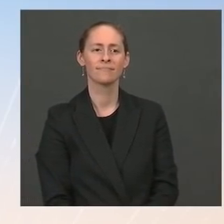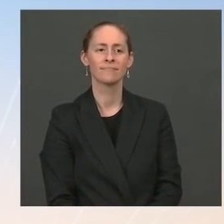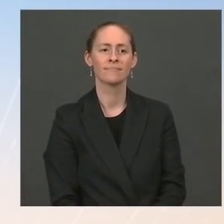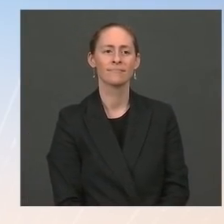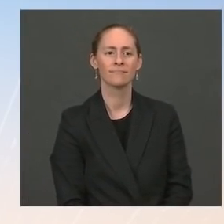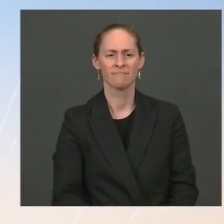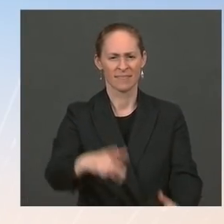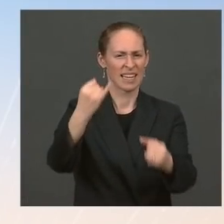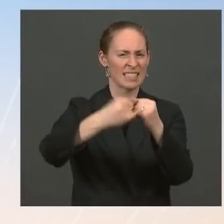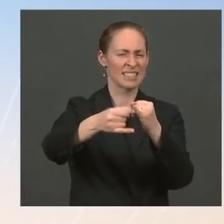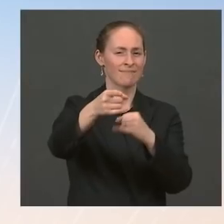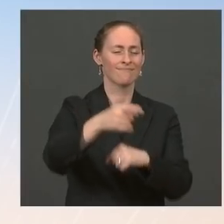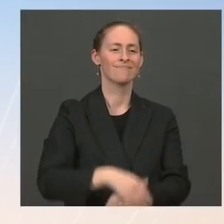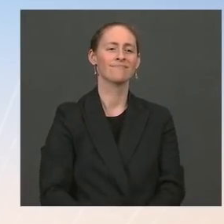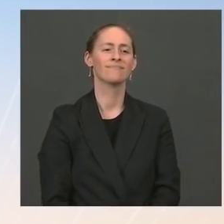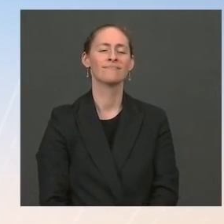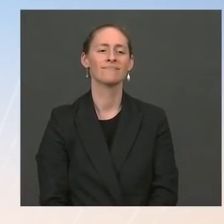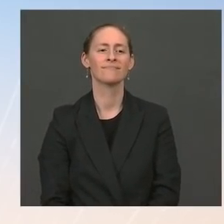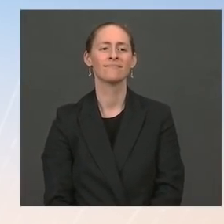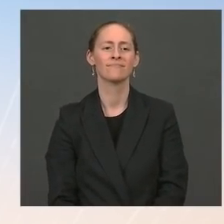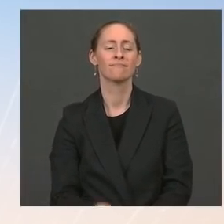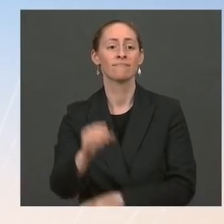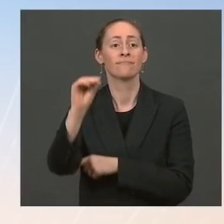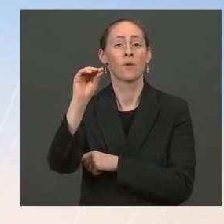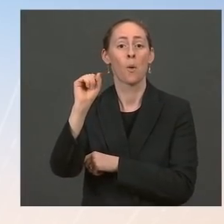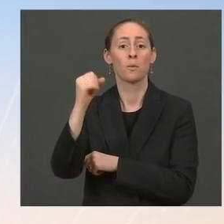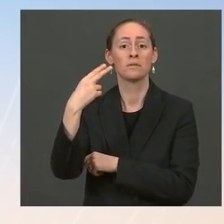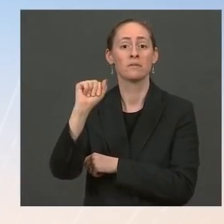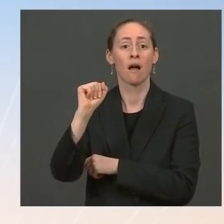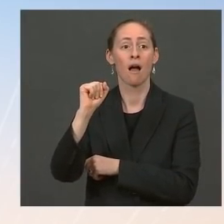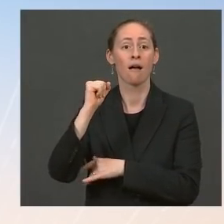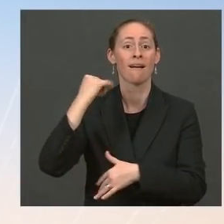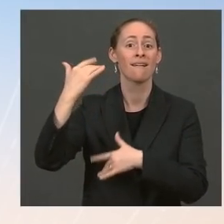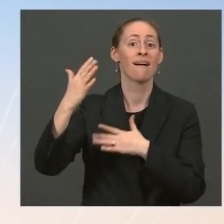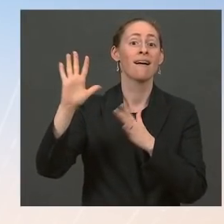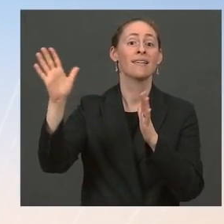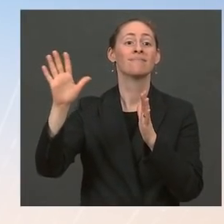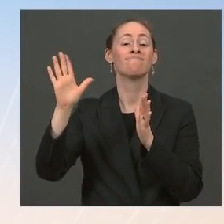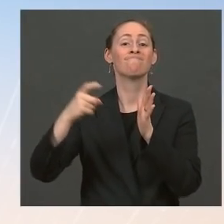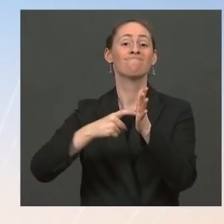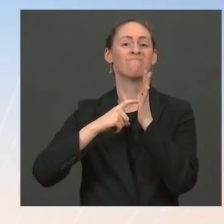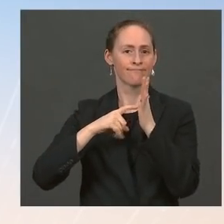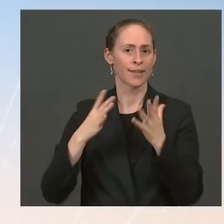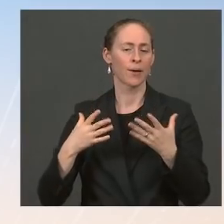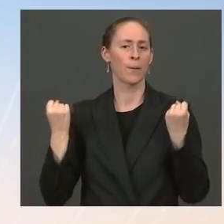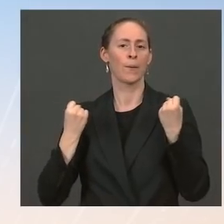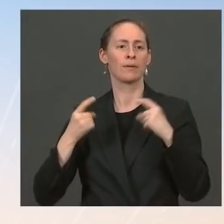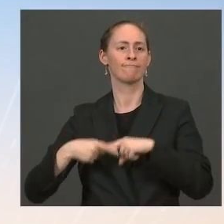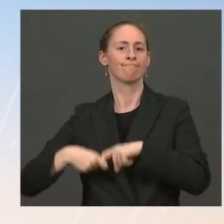The Press: Thanks. OSHA suspended the vaccine implementation and enforcement because of a court order. Given this update,